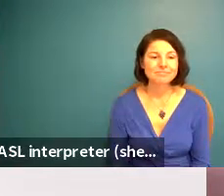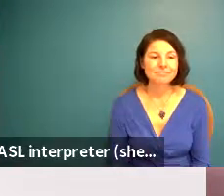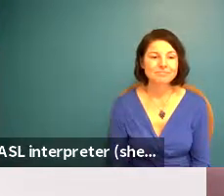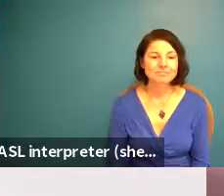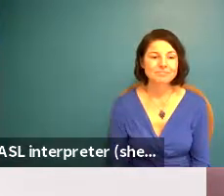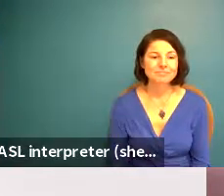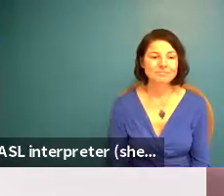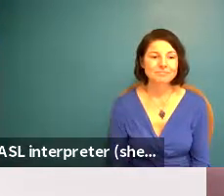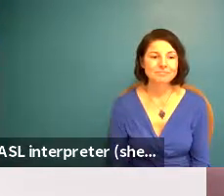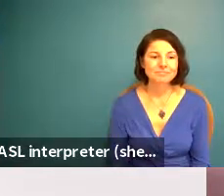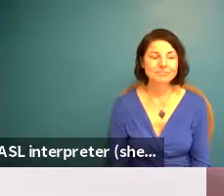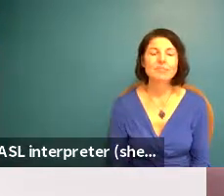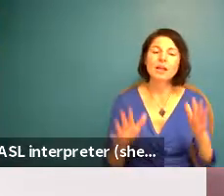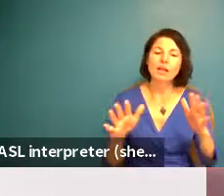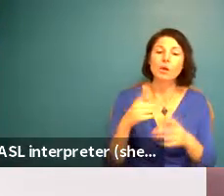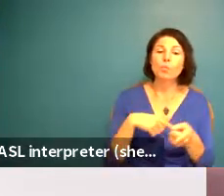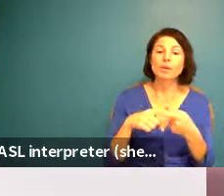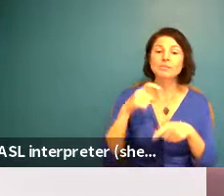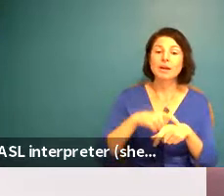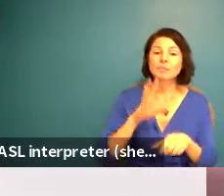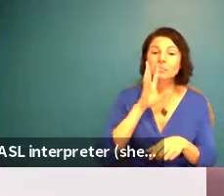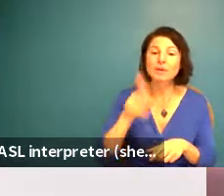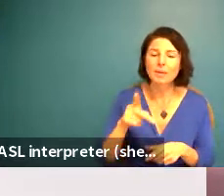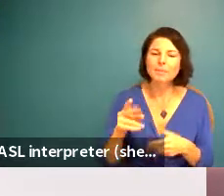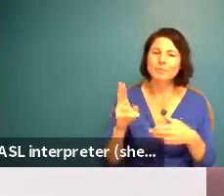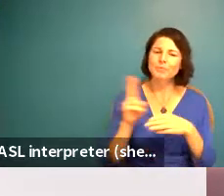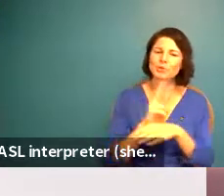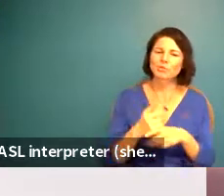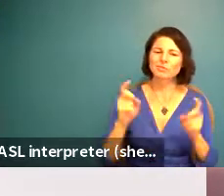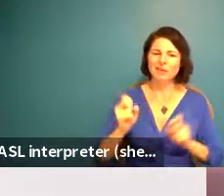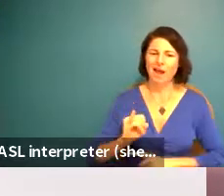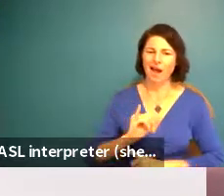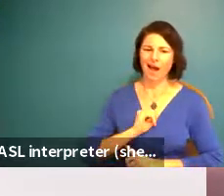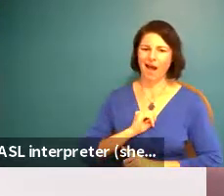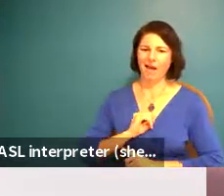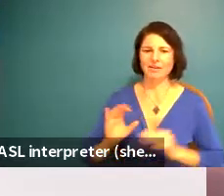you know, personalize it. So say, use I statements, you know, I'm not okay with that, you know, I don't, I don't like things like